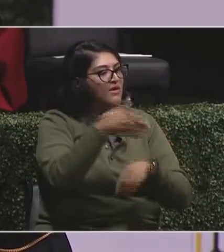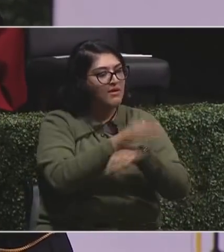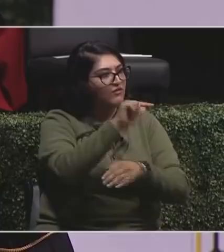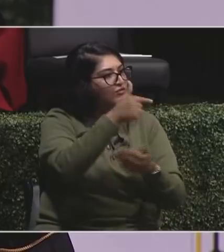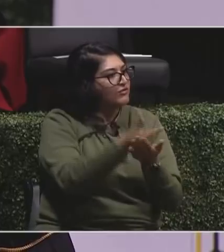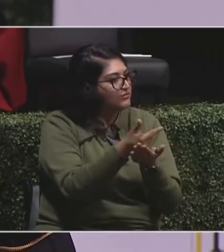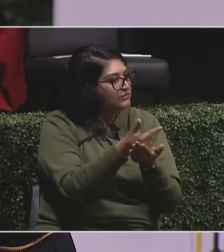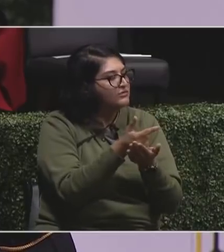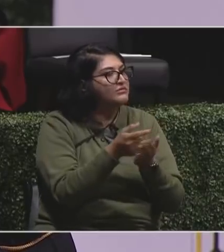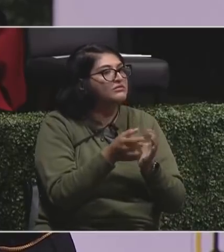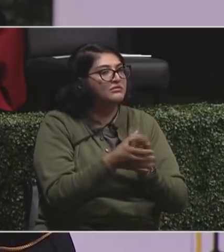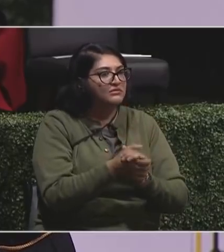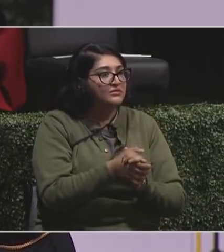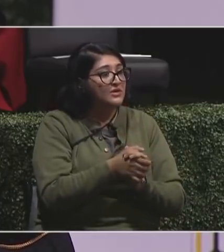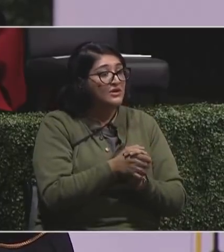WORLD-CHANGING MOMENTS TOGETHER.